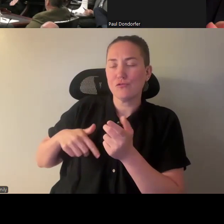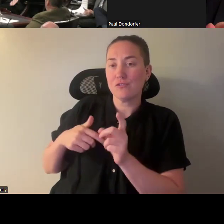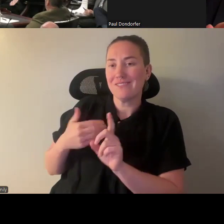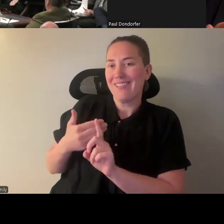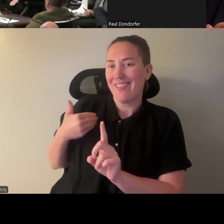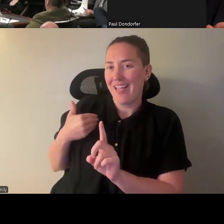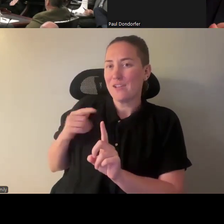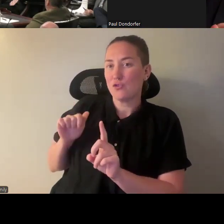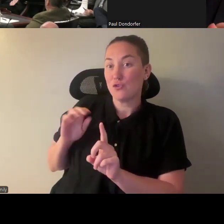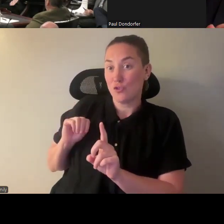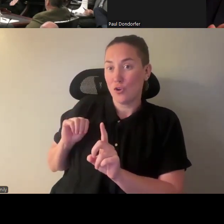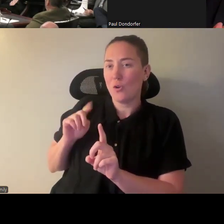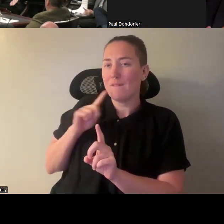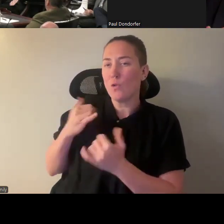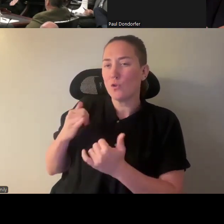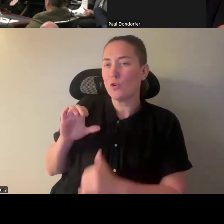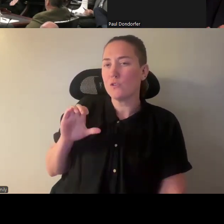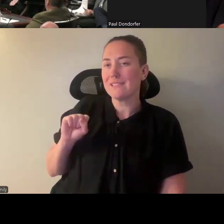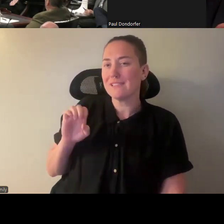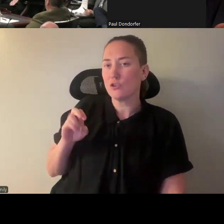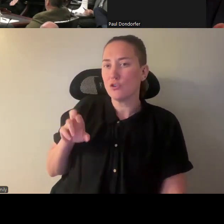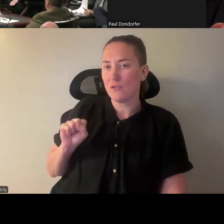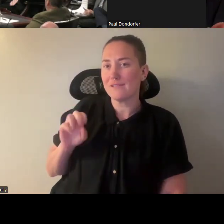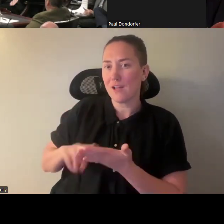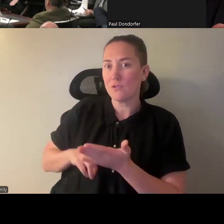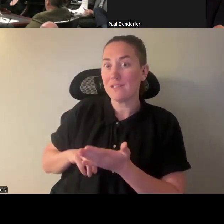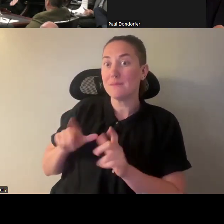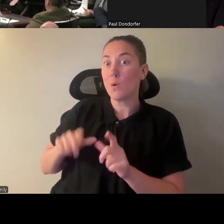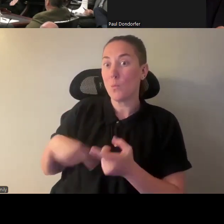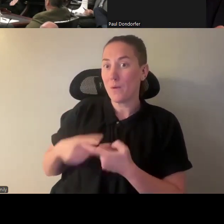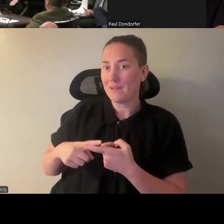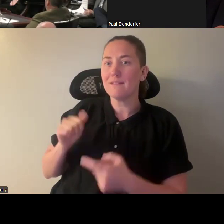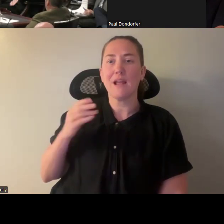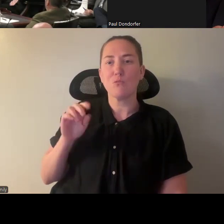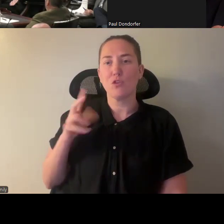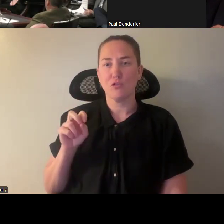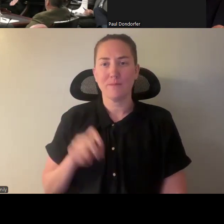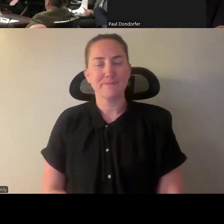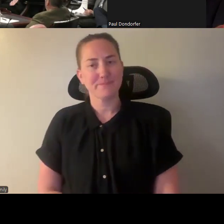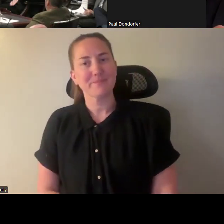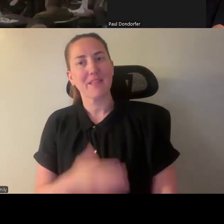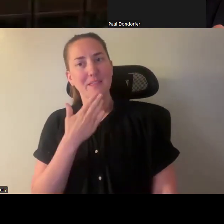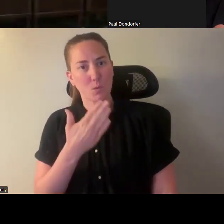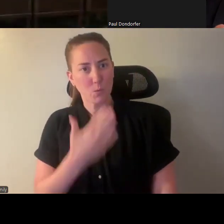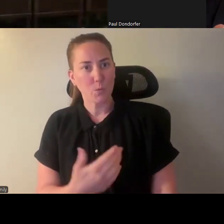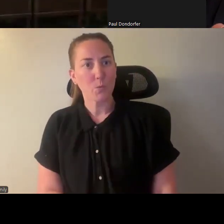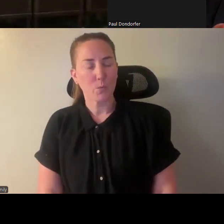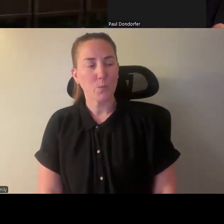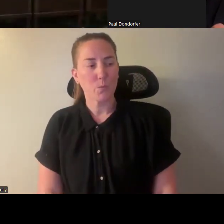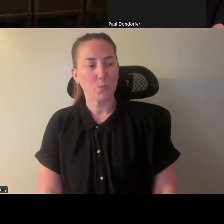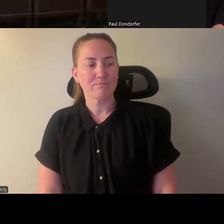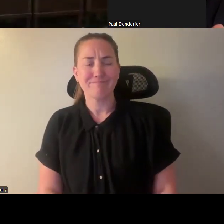the term of the current securist contract expired on April 30th Thank you Um this this is a policy